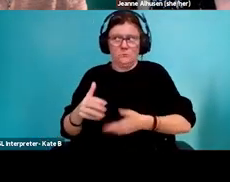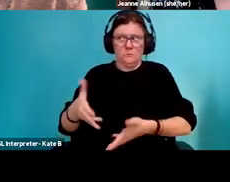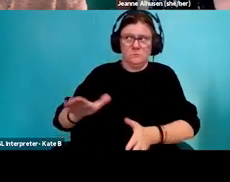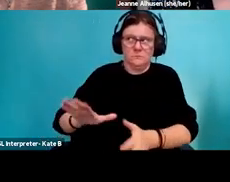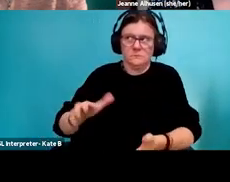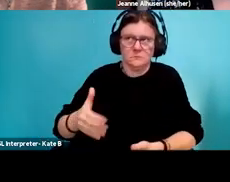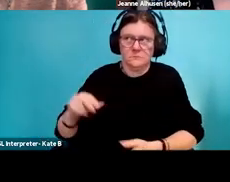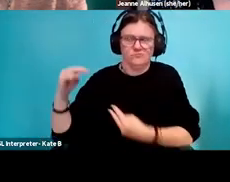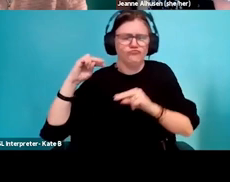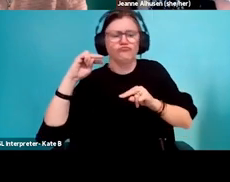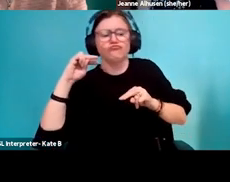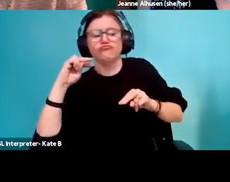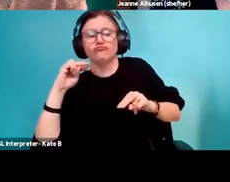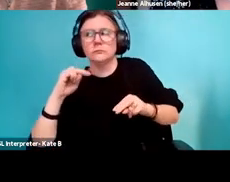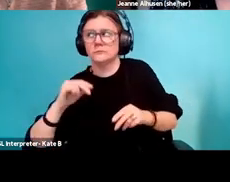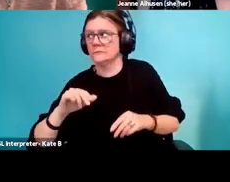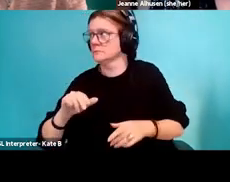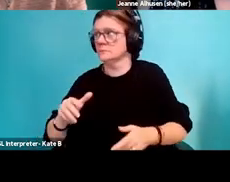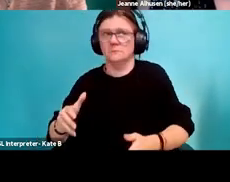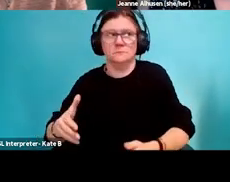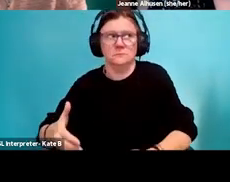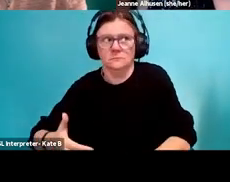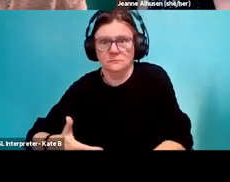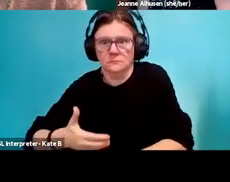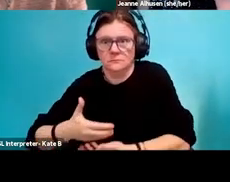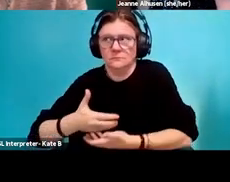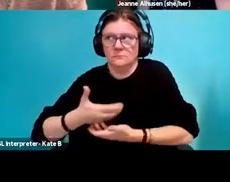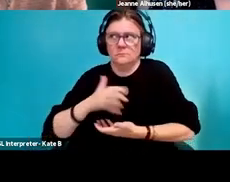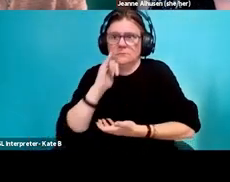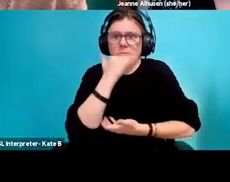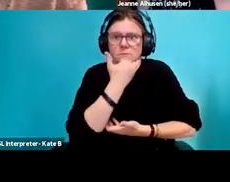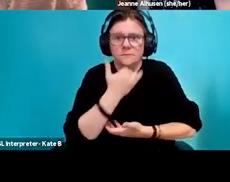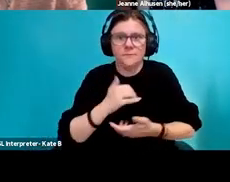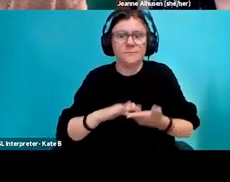were being watched, waiting for a mistake to be made. For my patients of color, I have